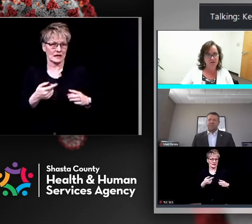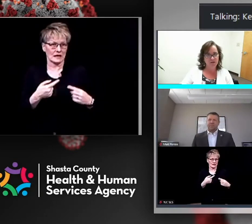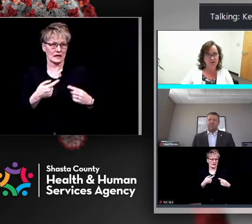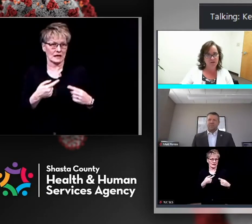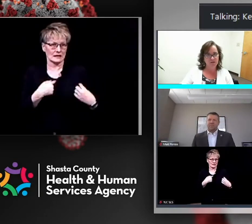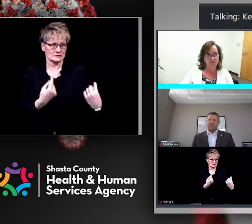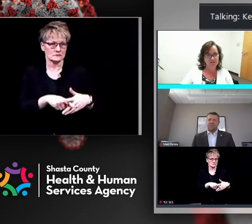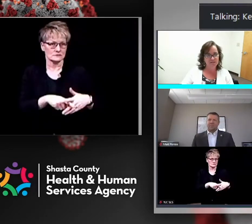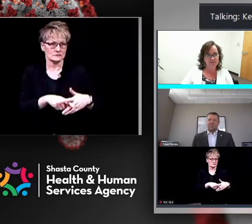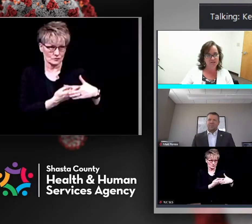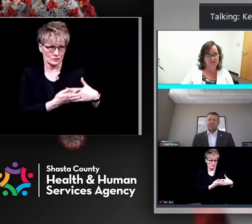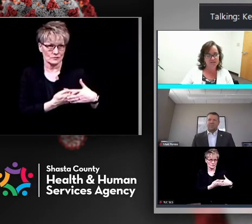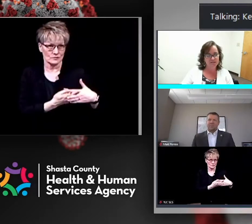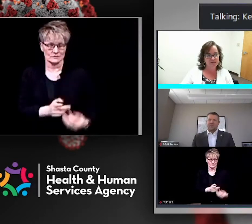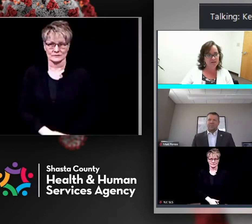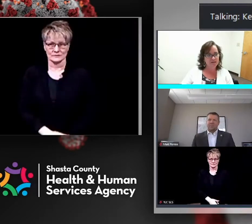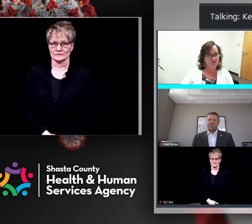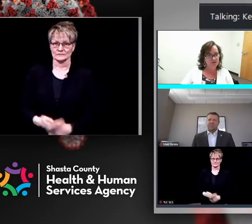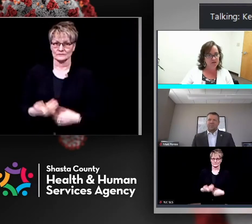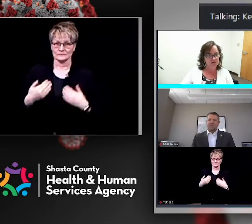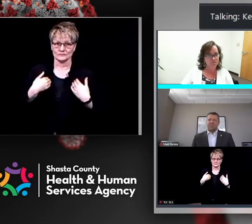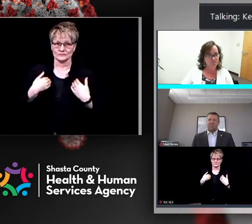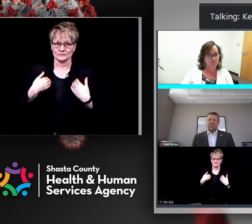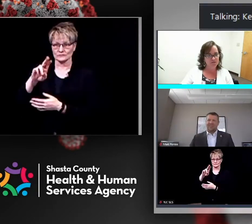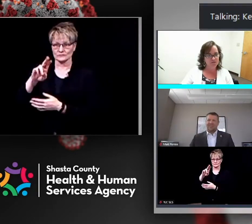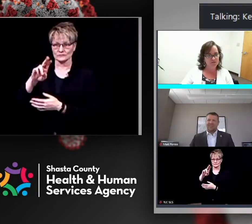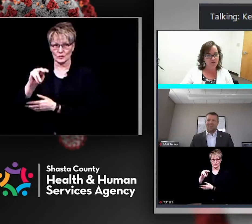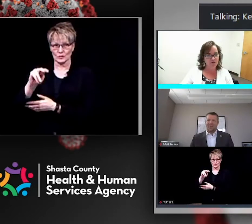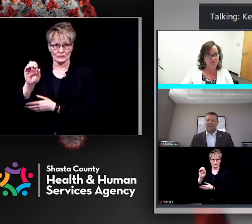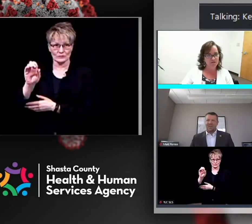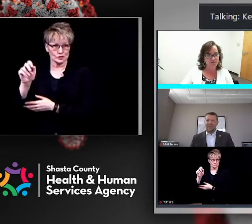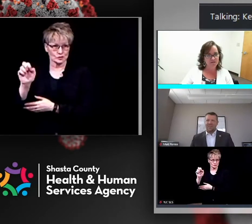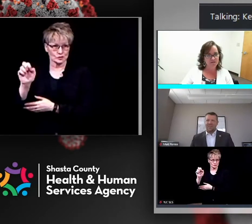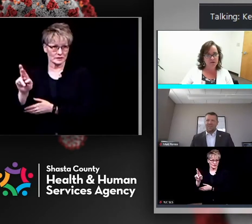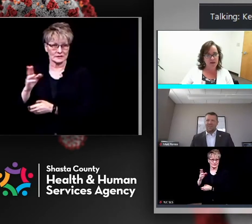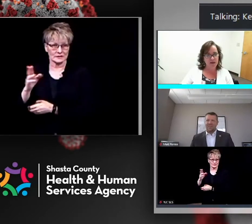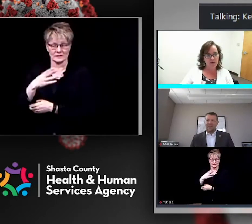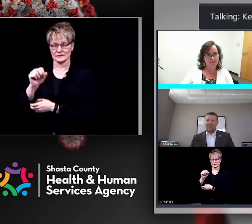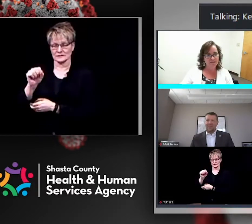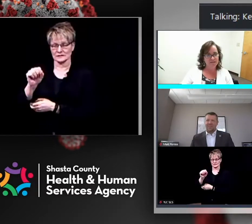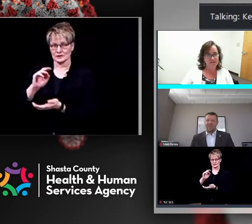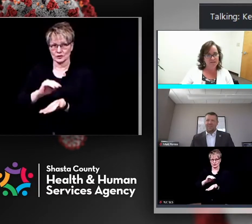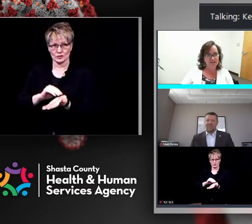and Human Services Agency. Dr. Karen Ramstrom is our Health Officer. Matt Pontes is the CEO